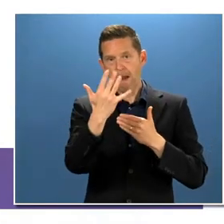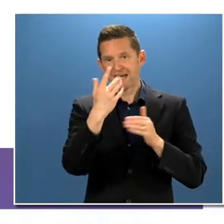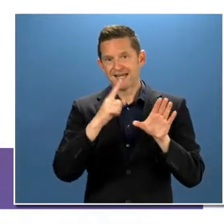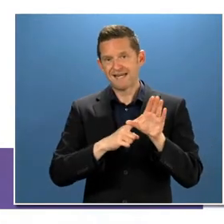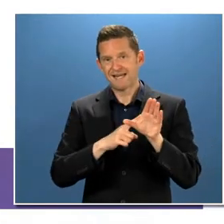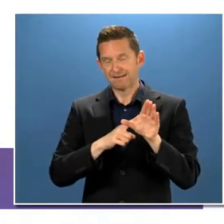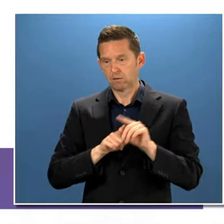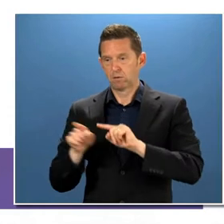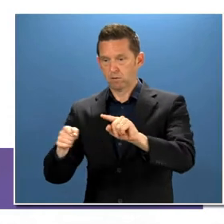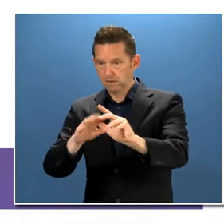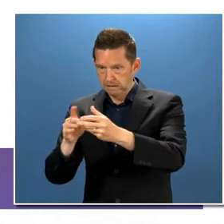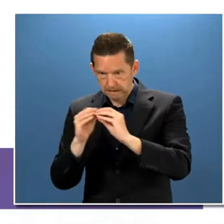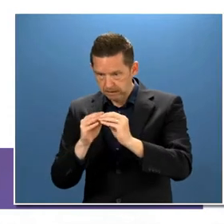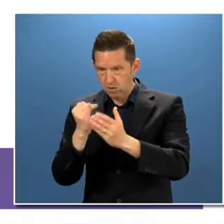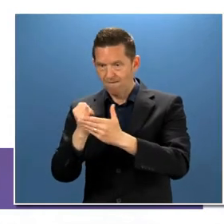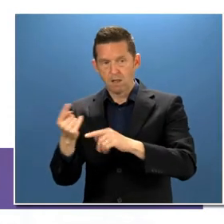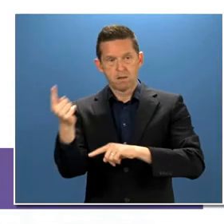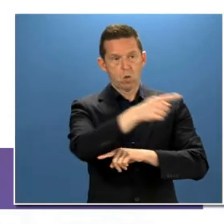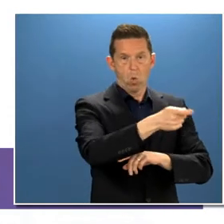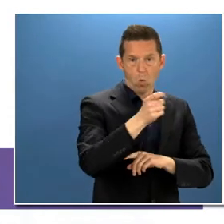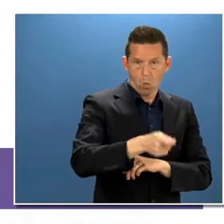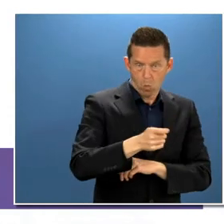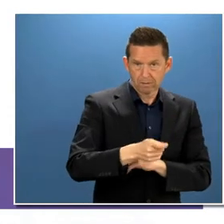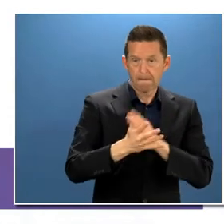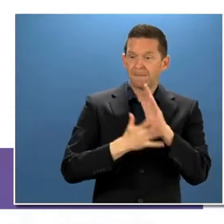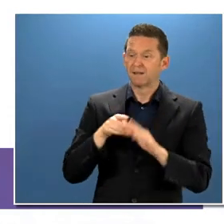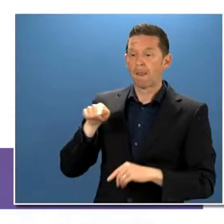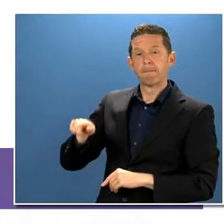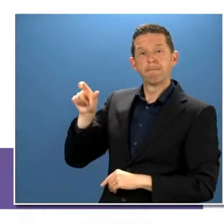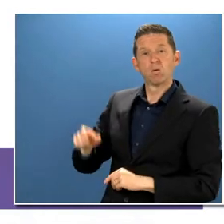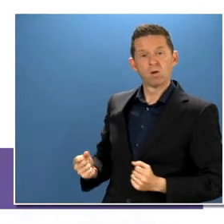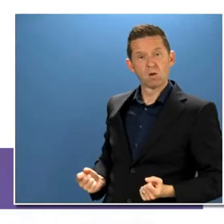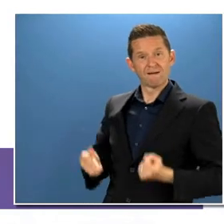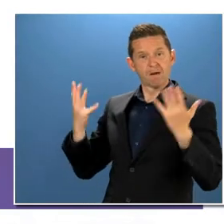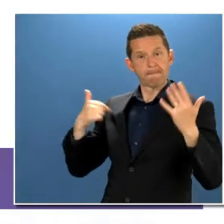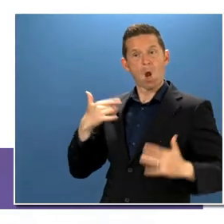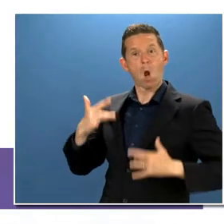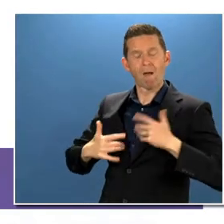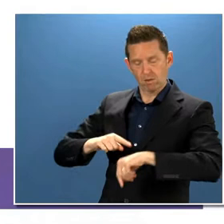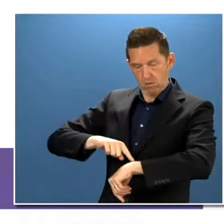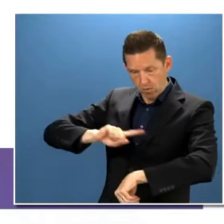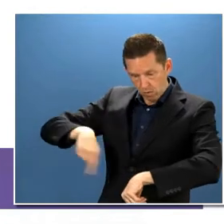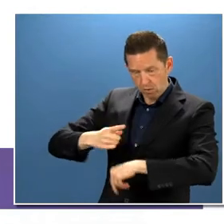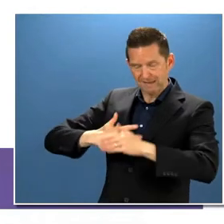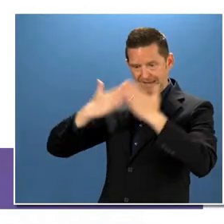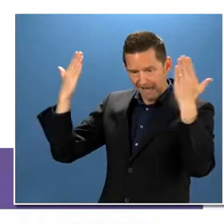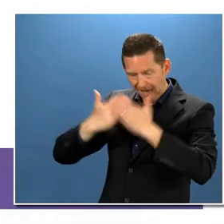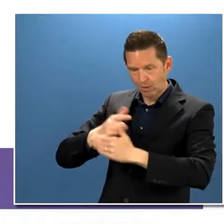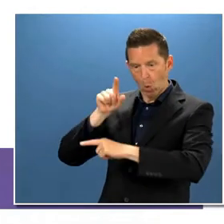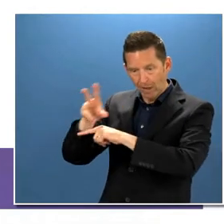And that person, in a sense, may be putting their life on hold whilst this dispute is being resolved.